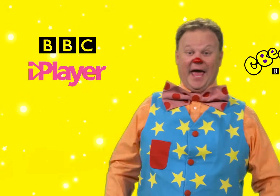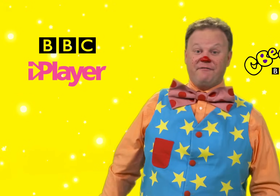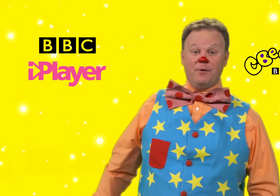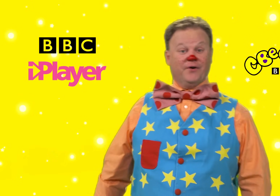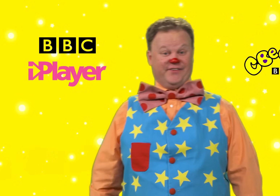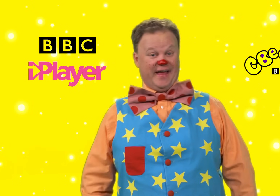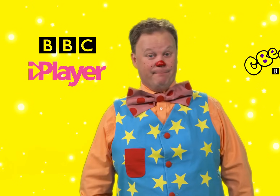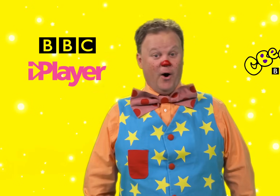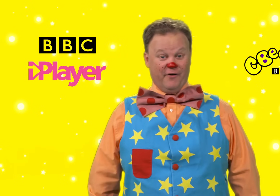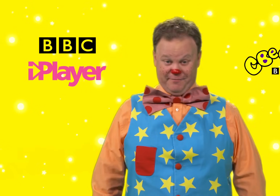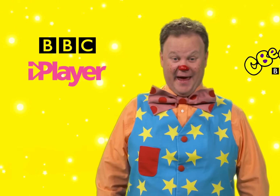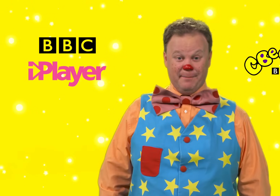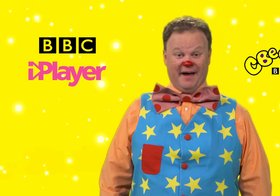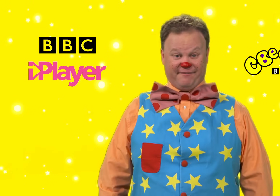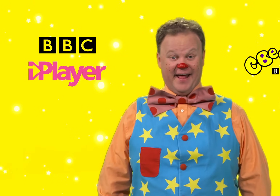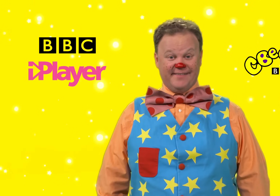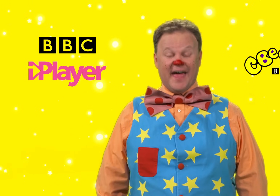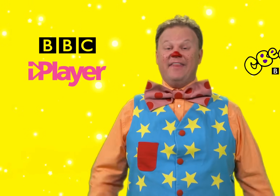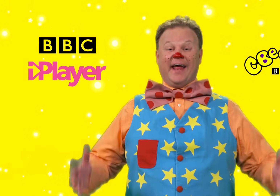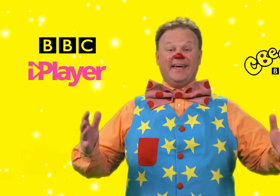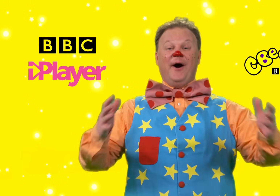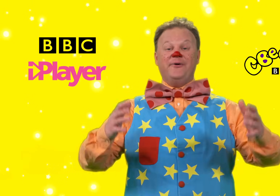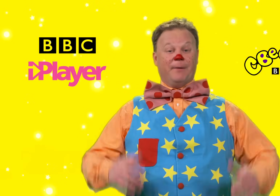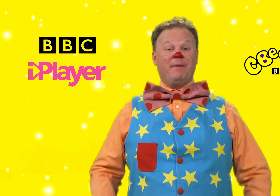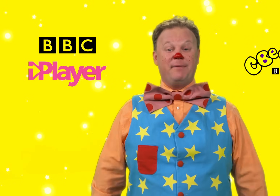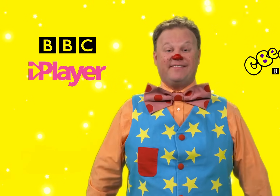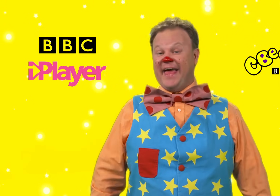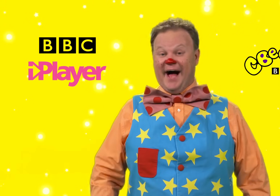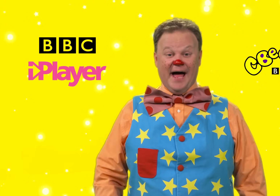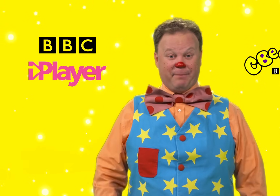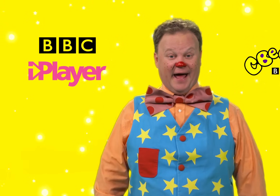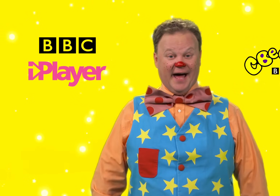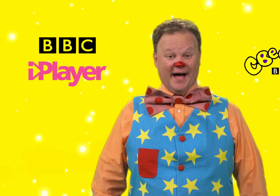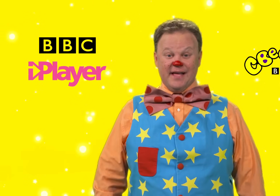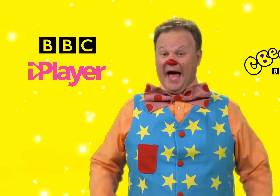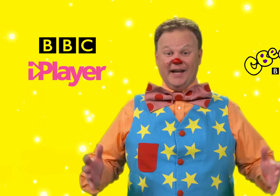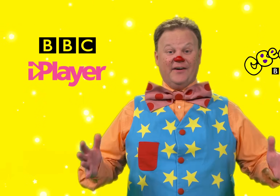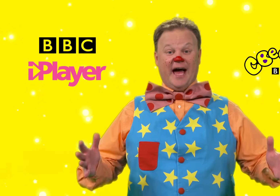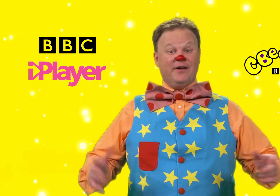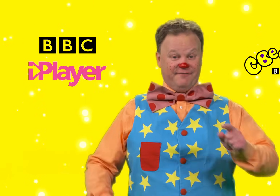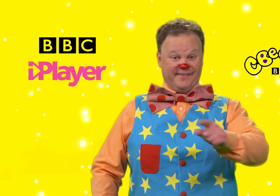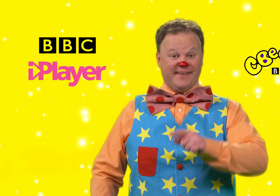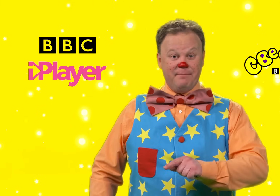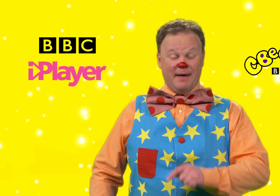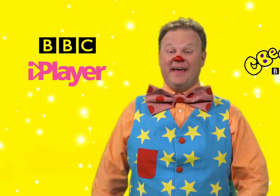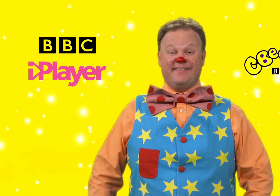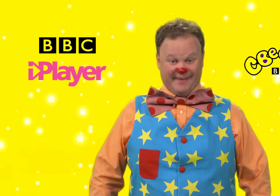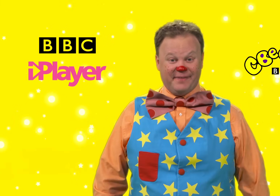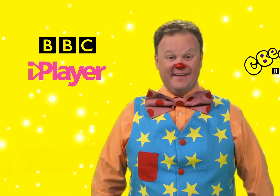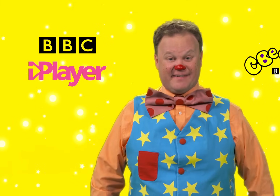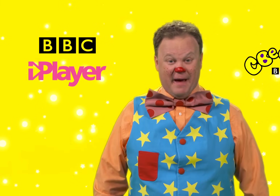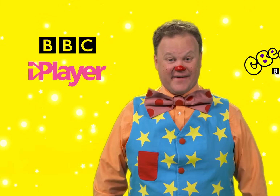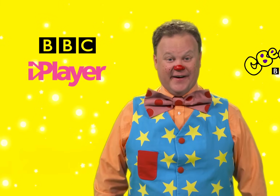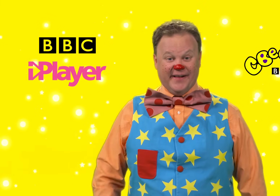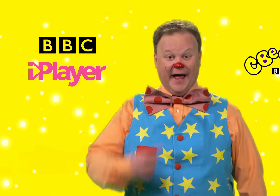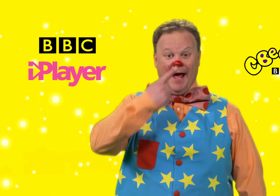if you want to see more of me and my friends then go to bbc iplayer and look out for cbeebies something special